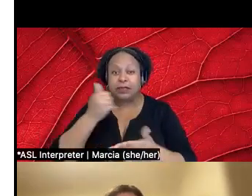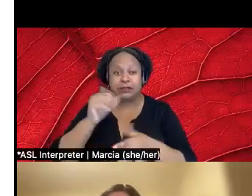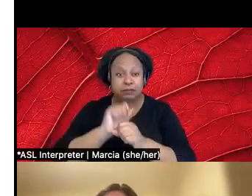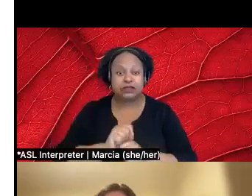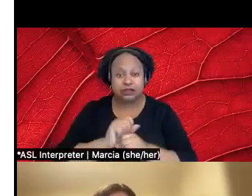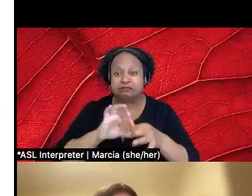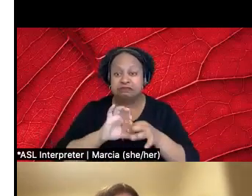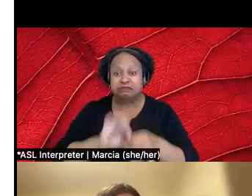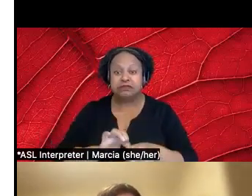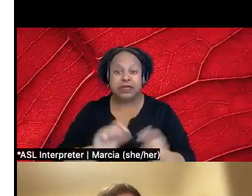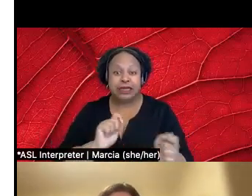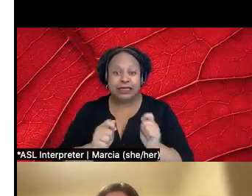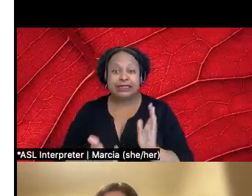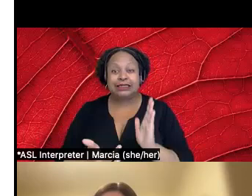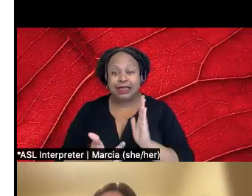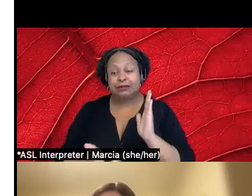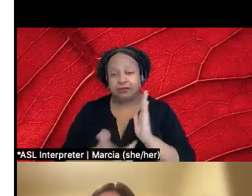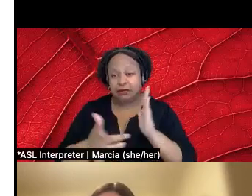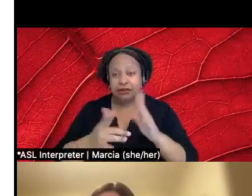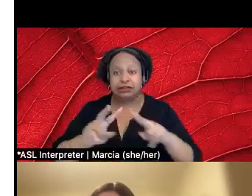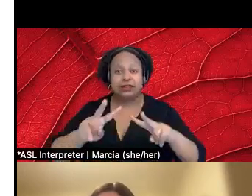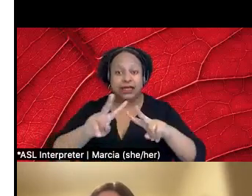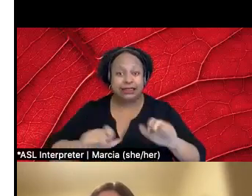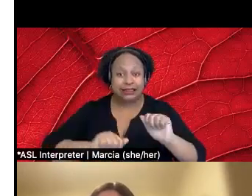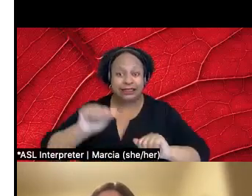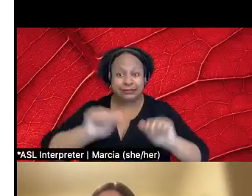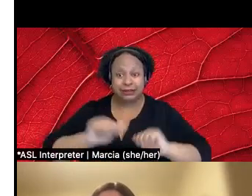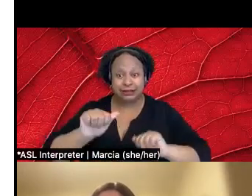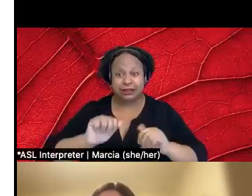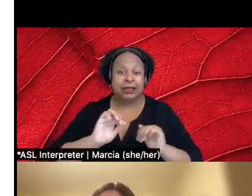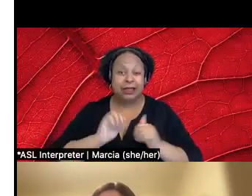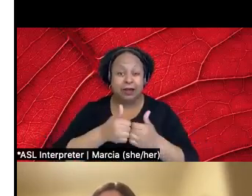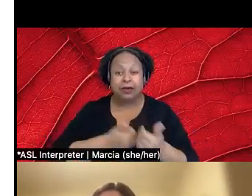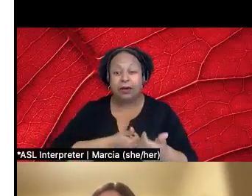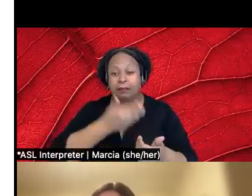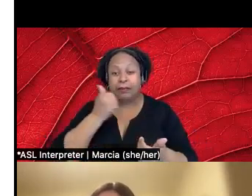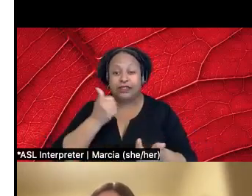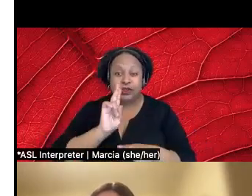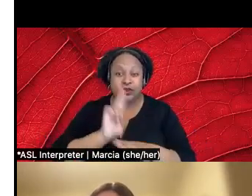adaptive technology assessments and how we can best utilize adaptive technology